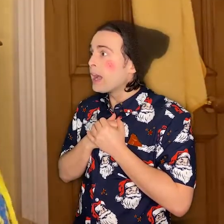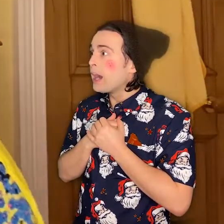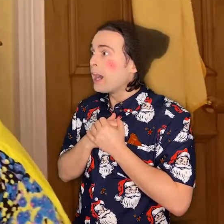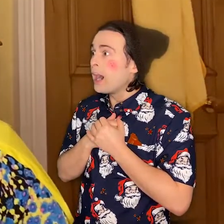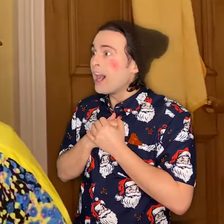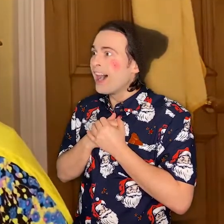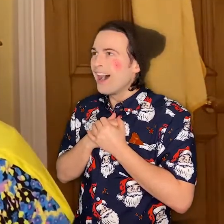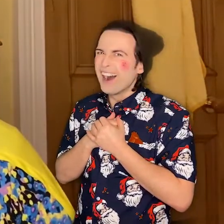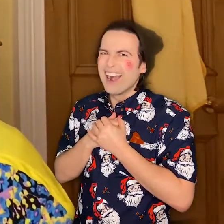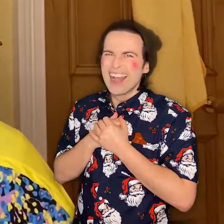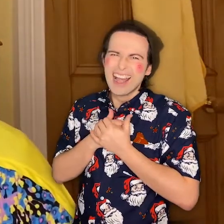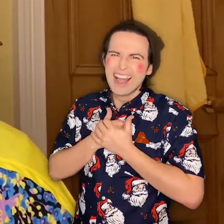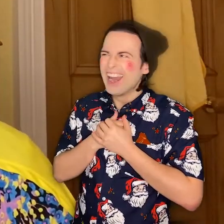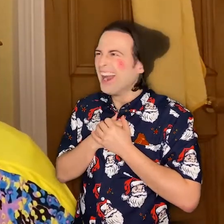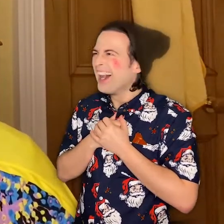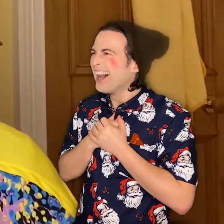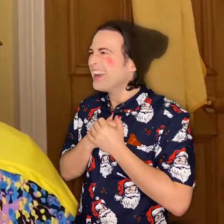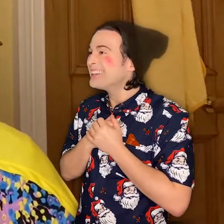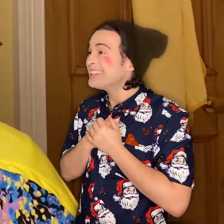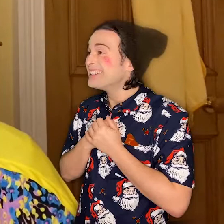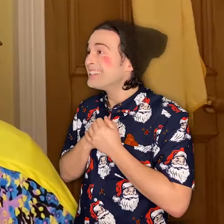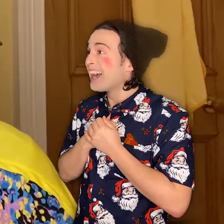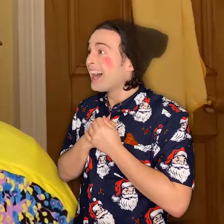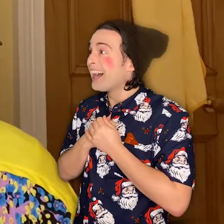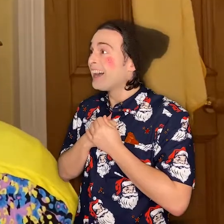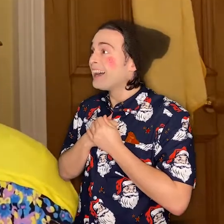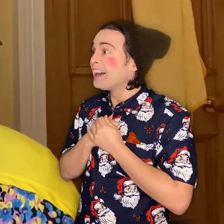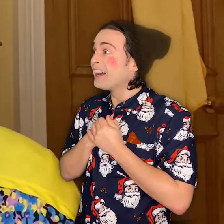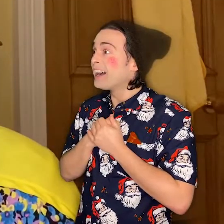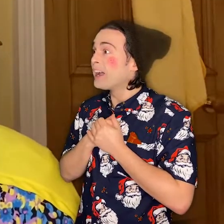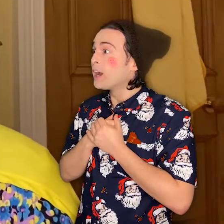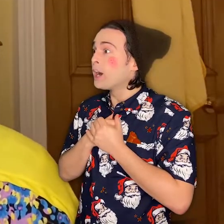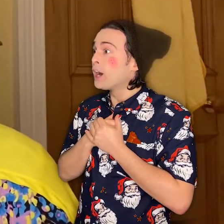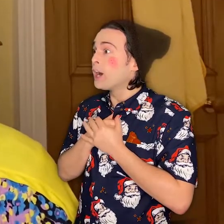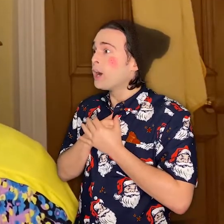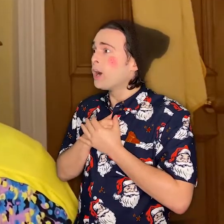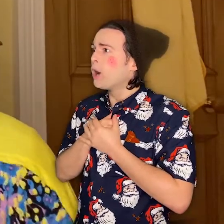Did you not like that one? That's very RUDOLPH you!